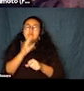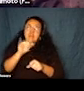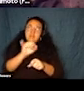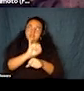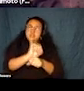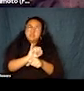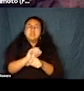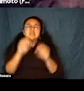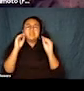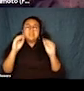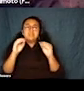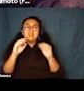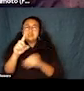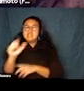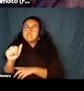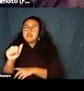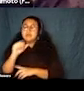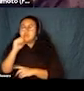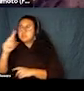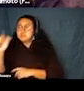people alike how disability can enrich our world.